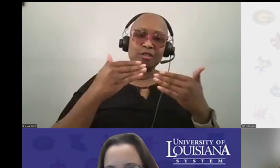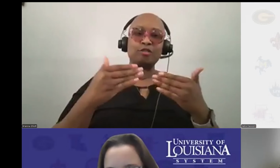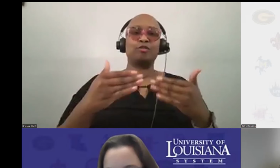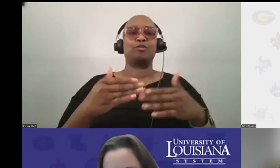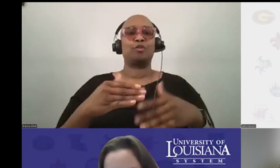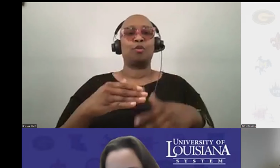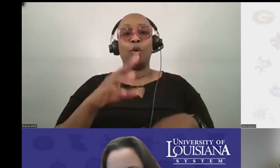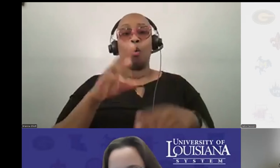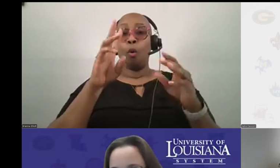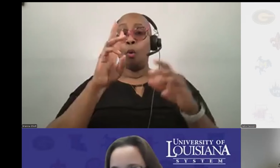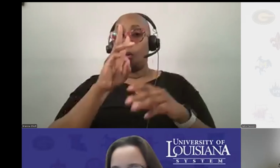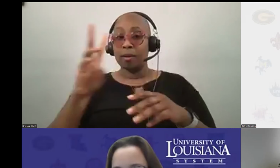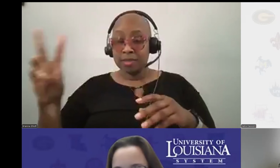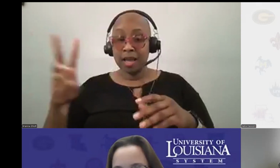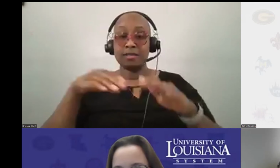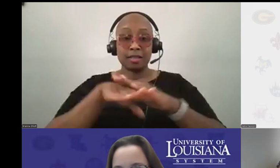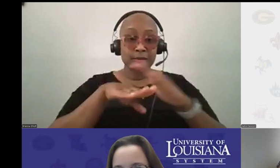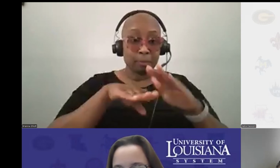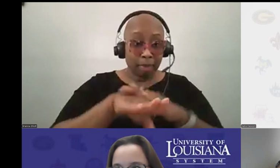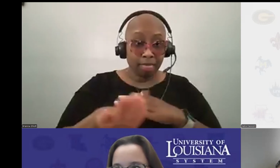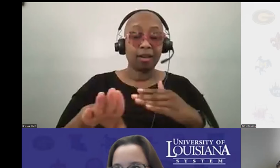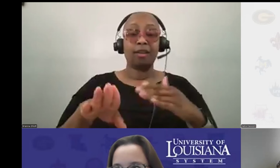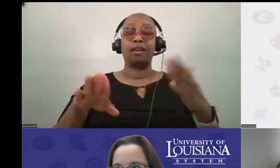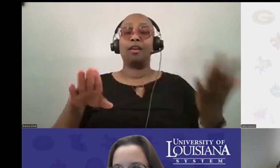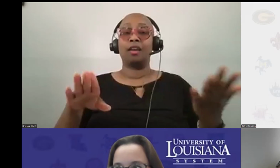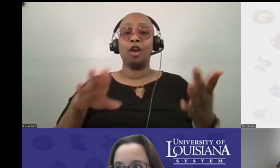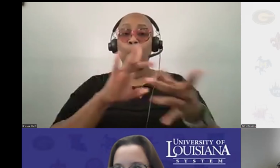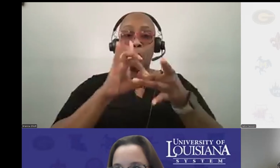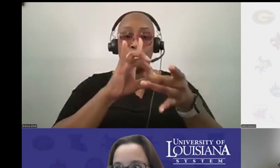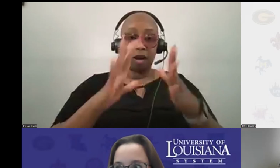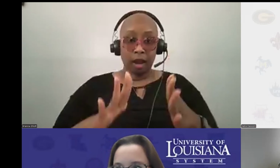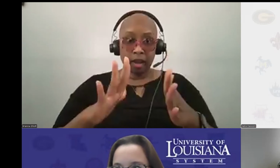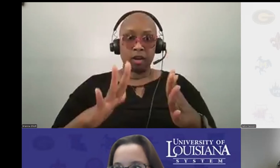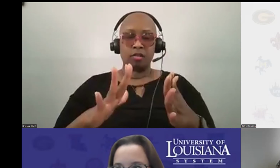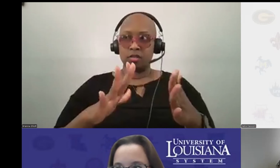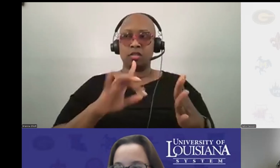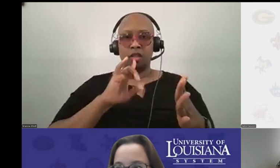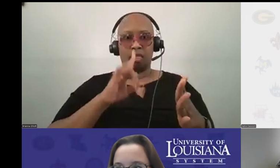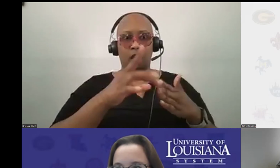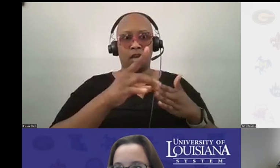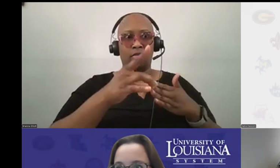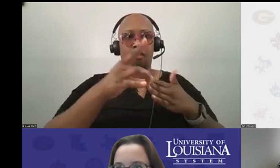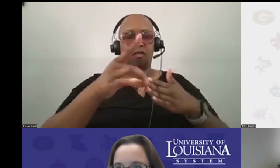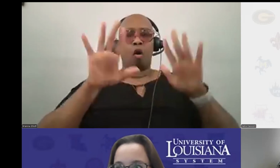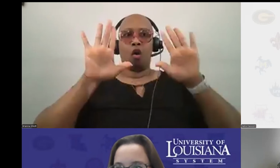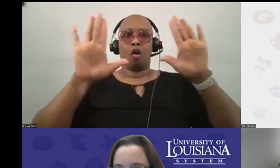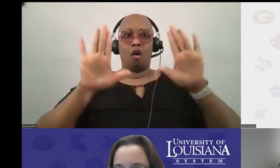doing this work on your campus. They are leading an awesome big large thing. um and they need all